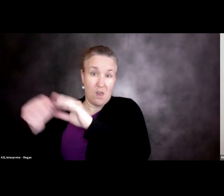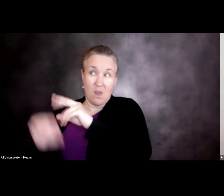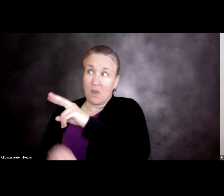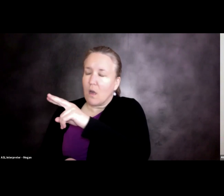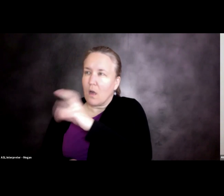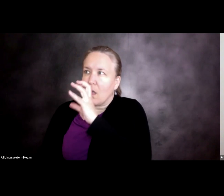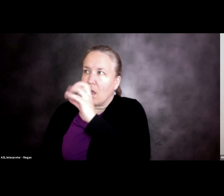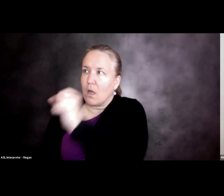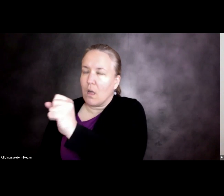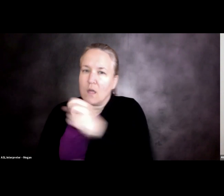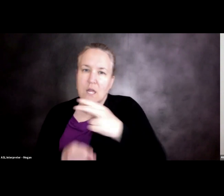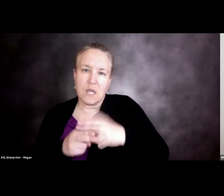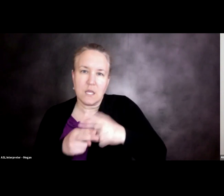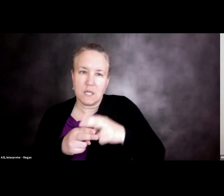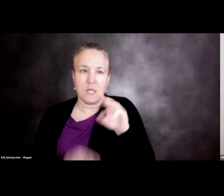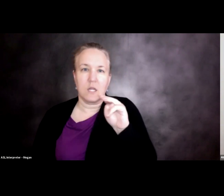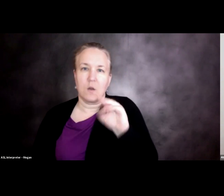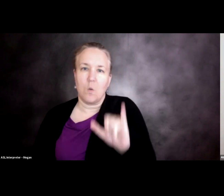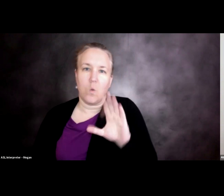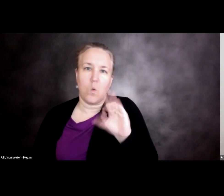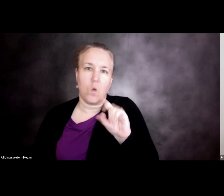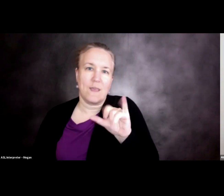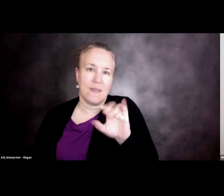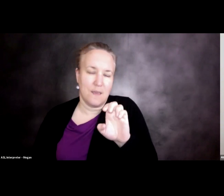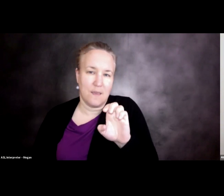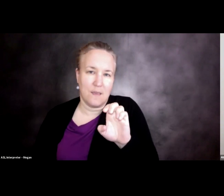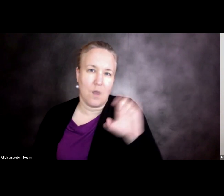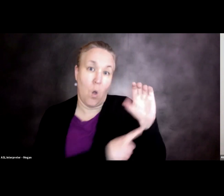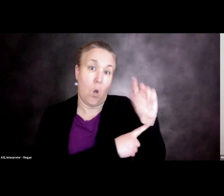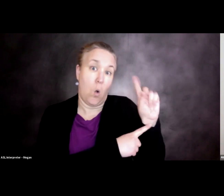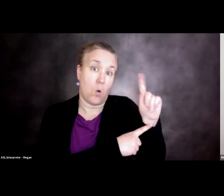His name was Nwoye, Okonkwo's first son.